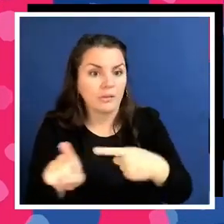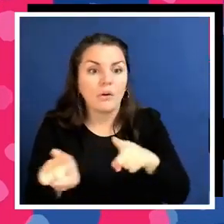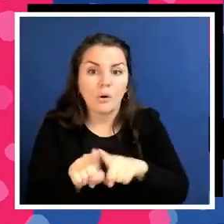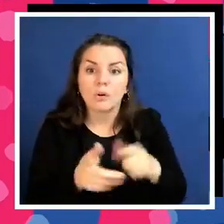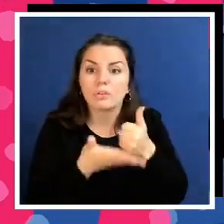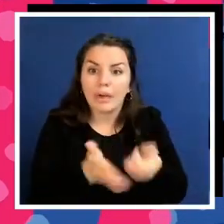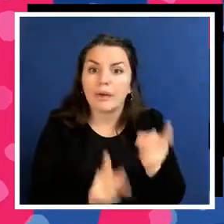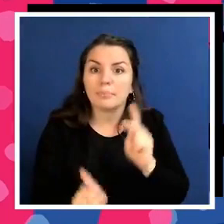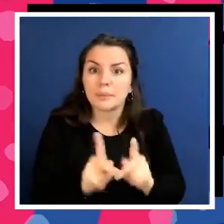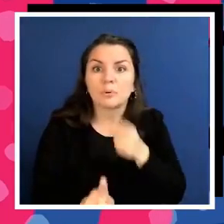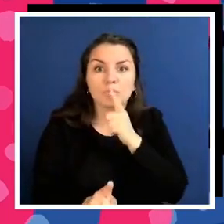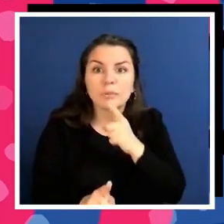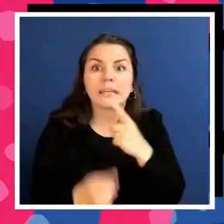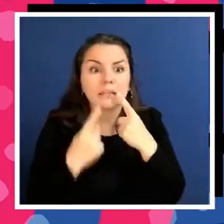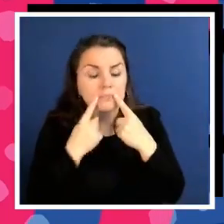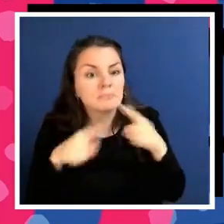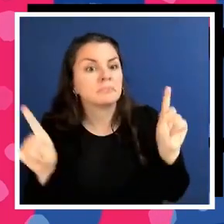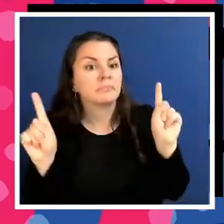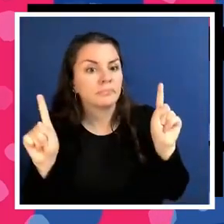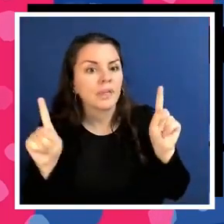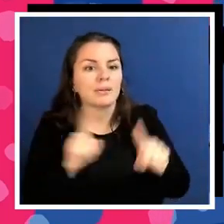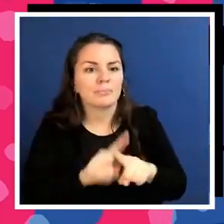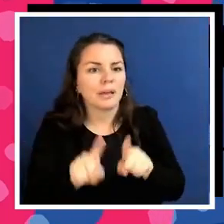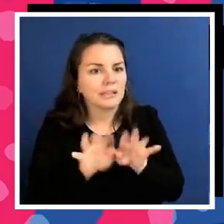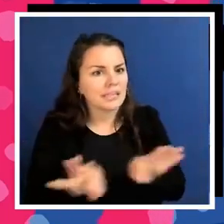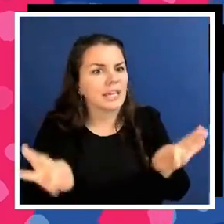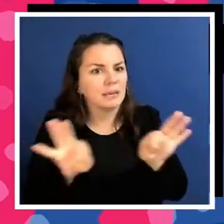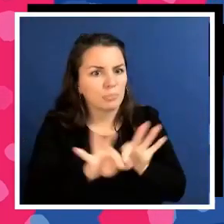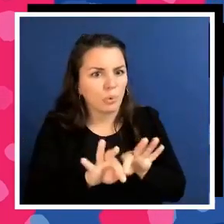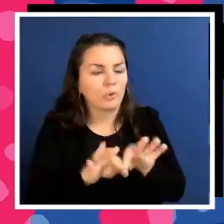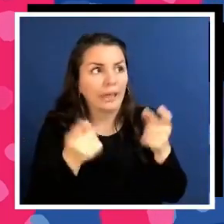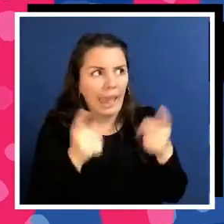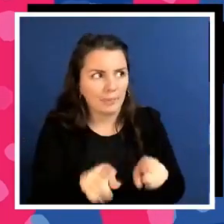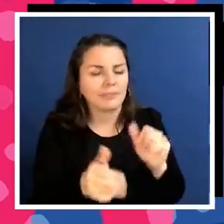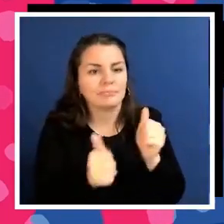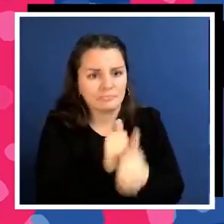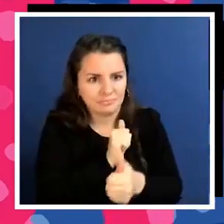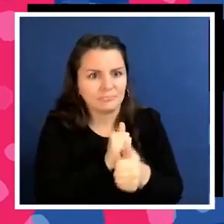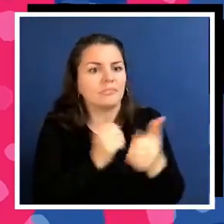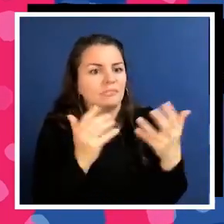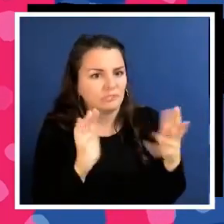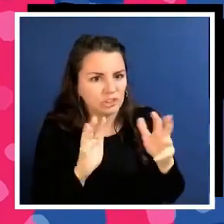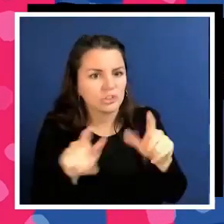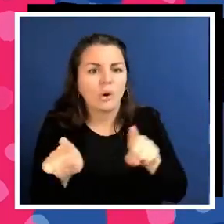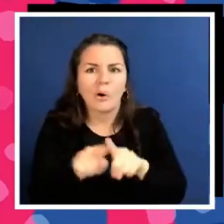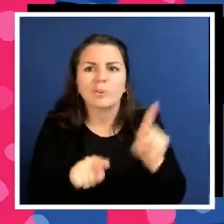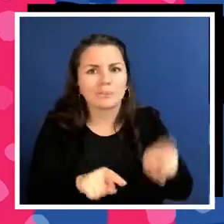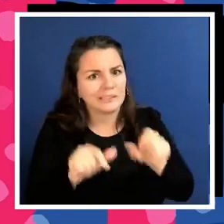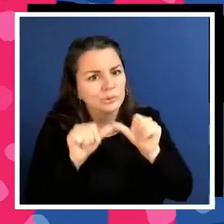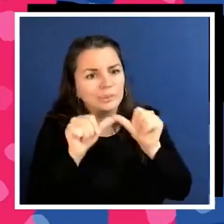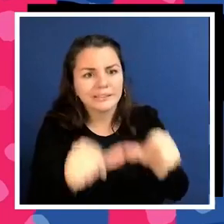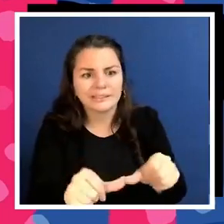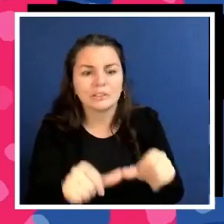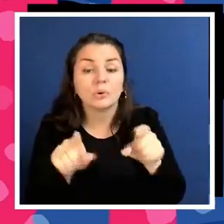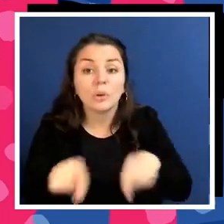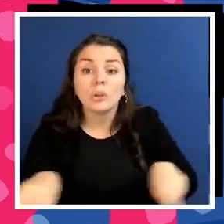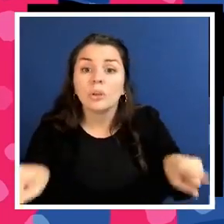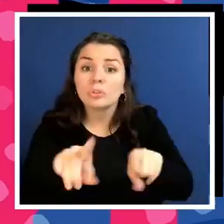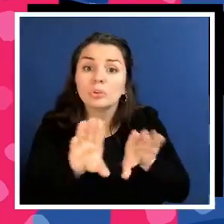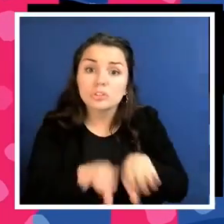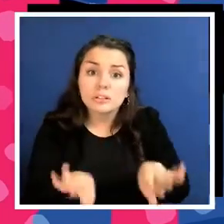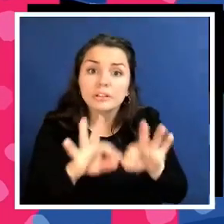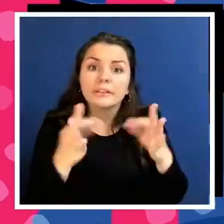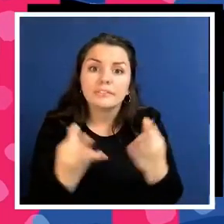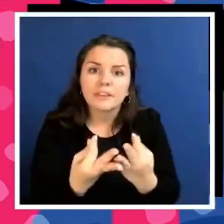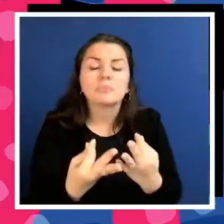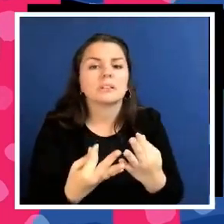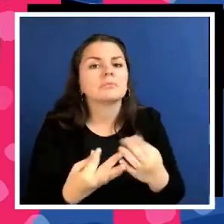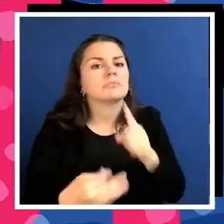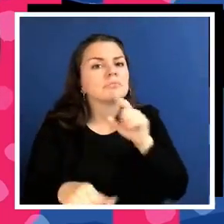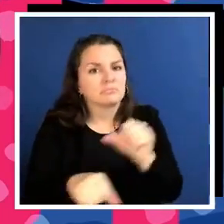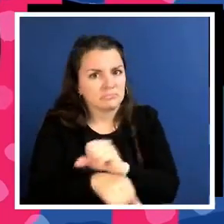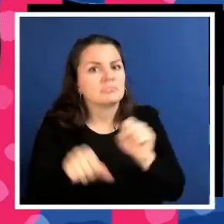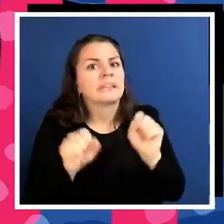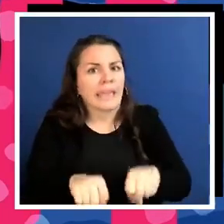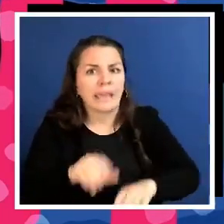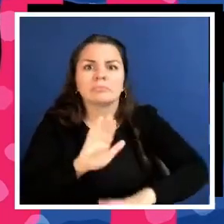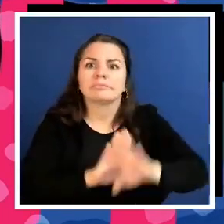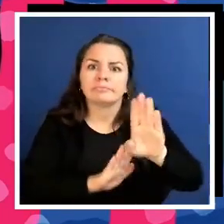CHILD CARE TAX CREDIT HELPS